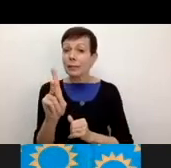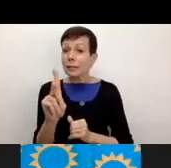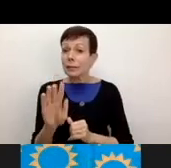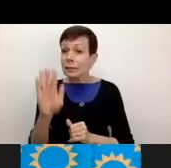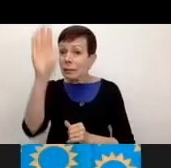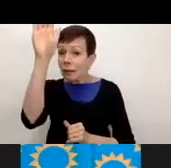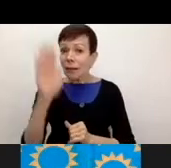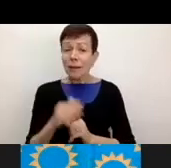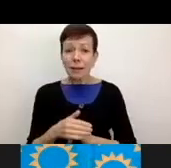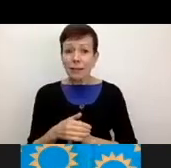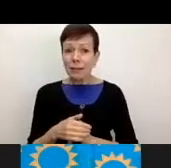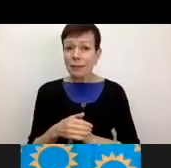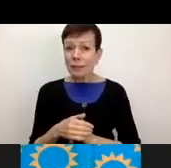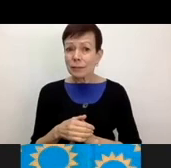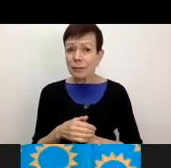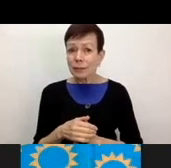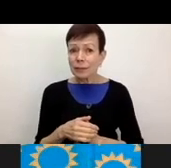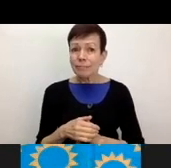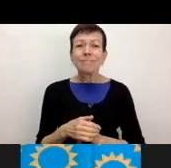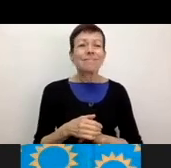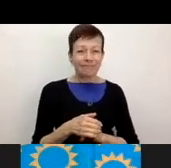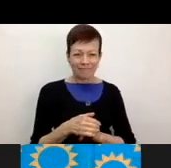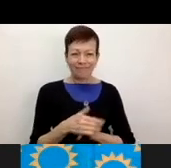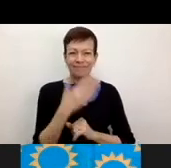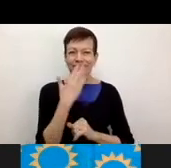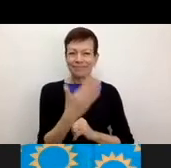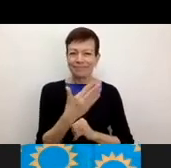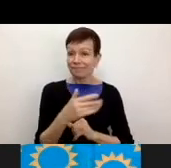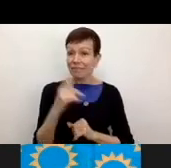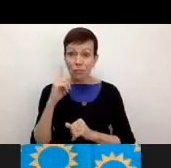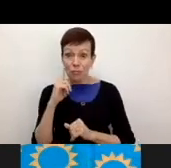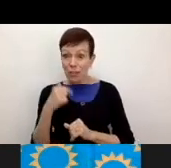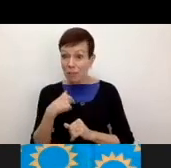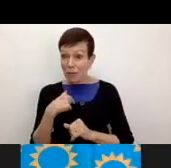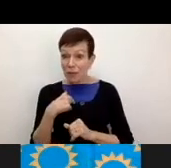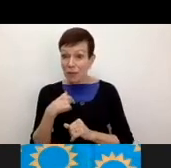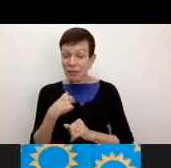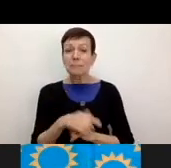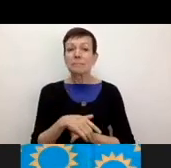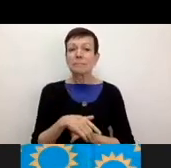Thank you very much. Can you hear me okay? Can indeed. Right.